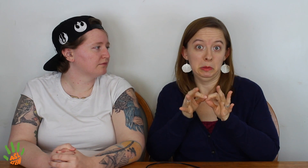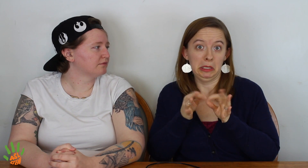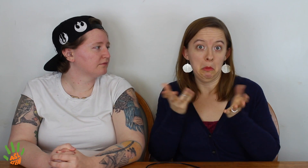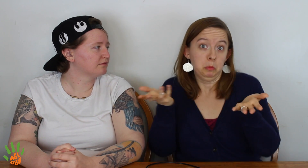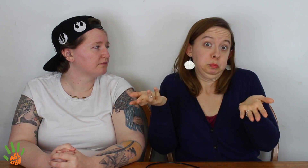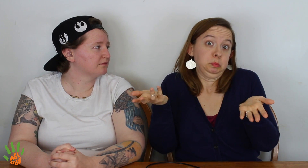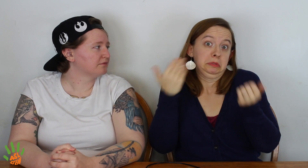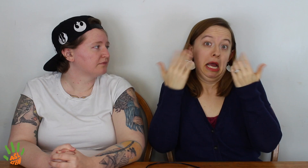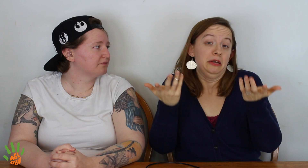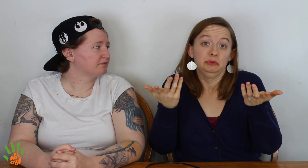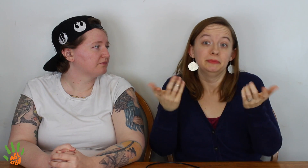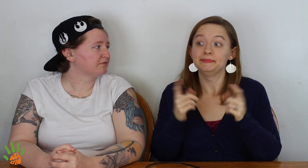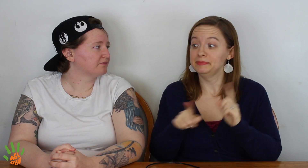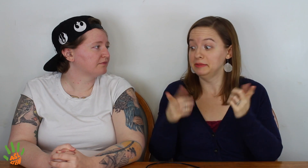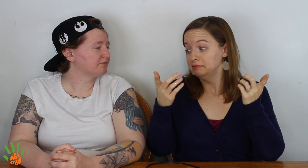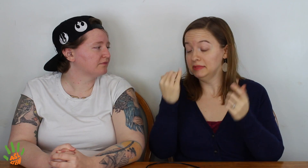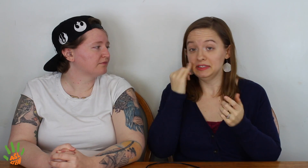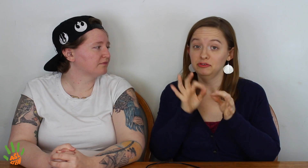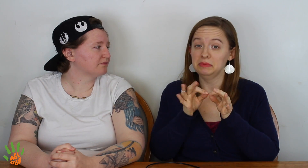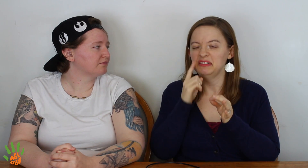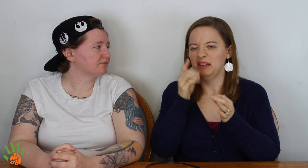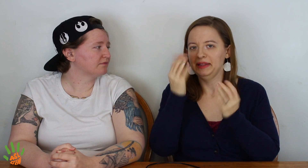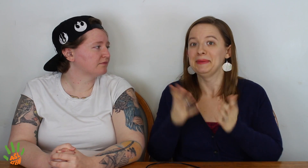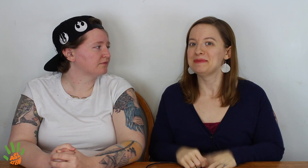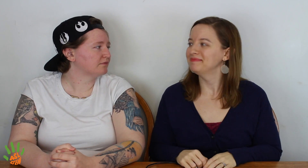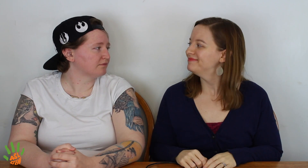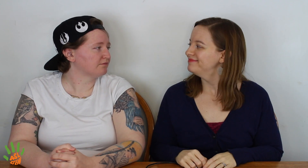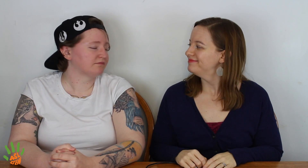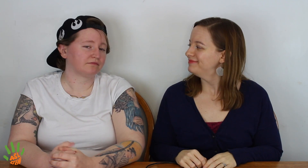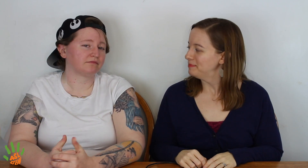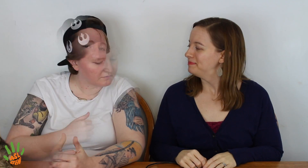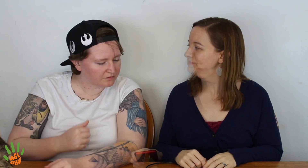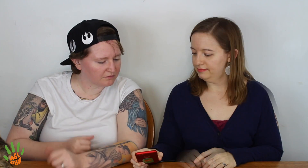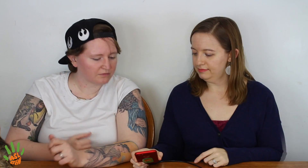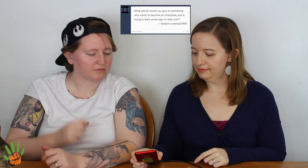If it's not interpreting then I have no idea. But if it's interpreting, I'll let you know.